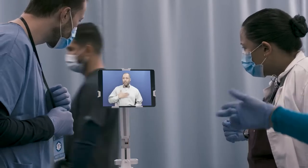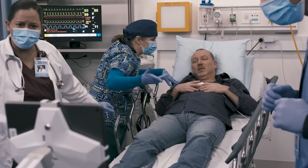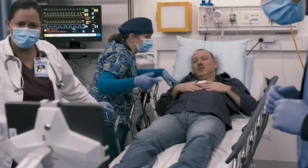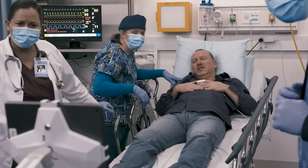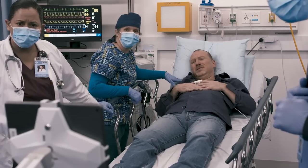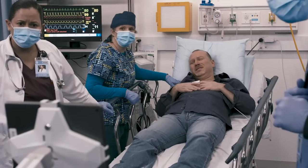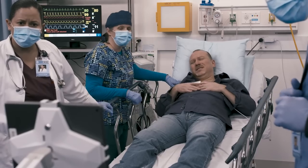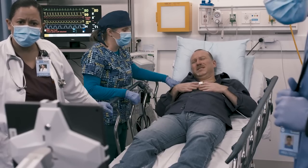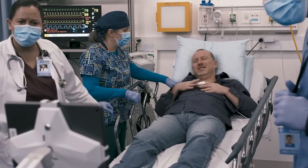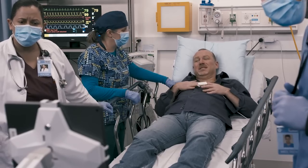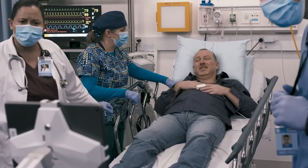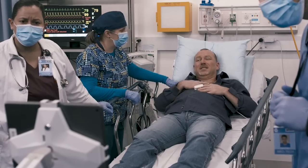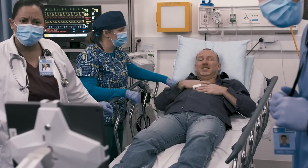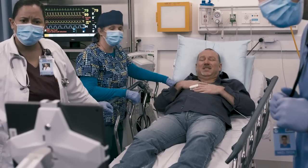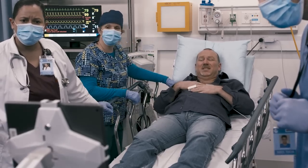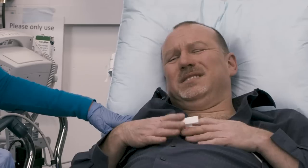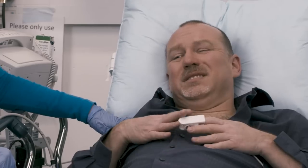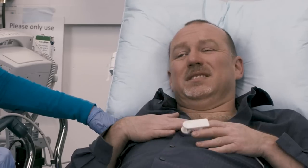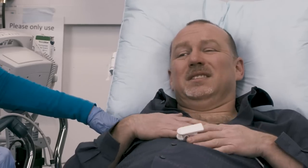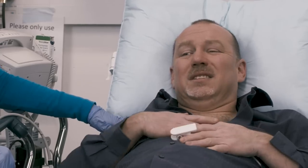If you could, please speak up a little bit louder and more clearly?